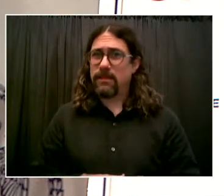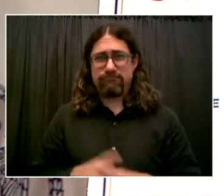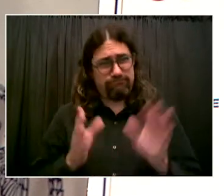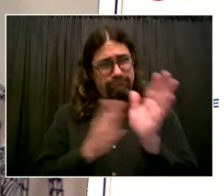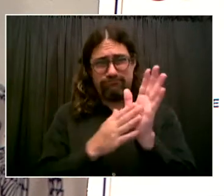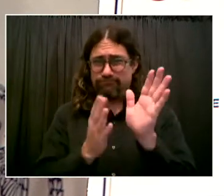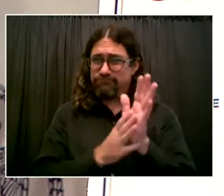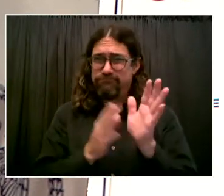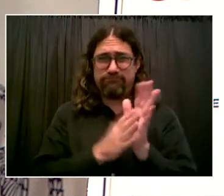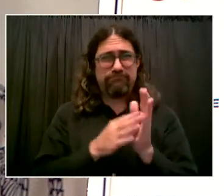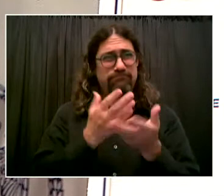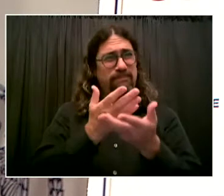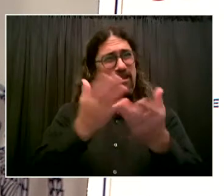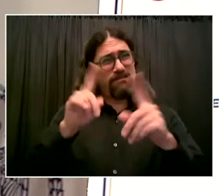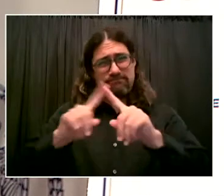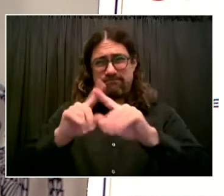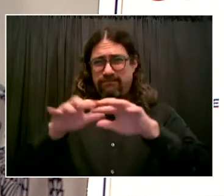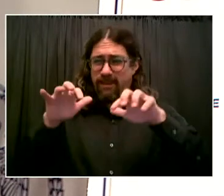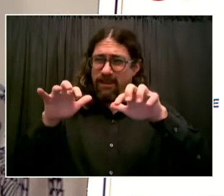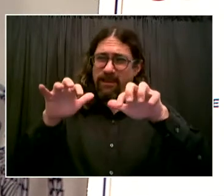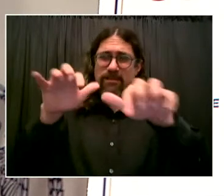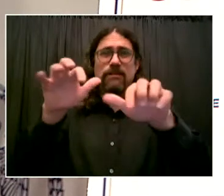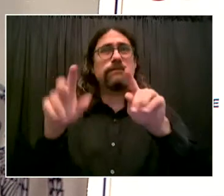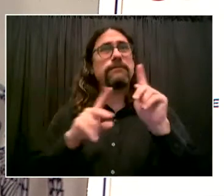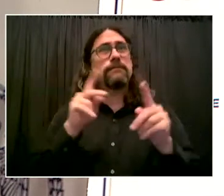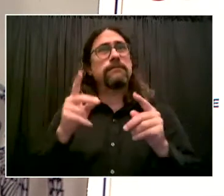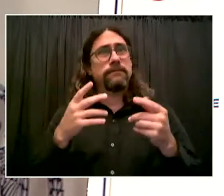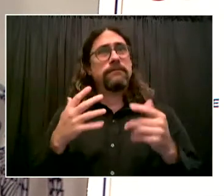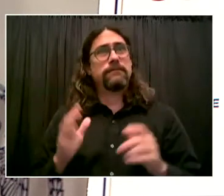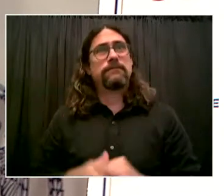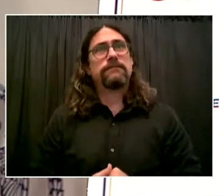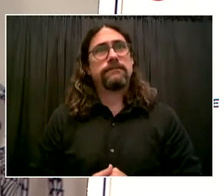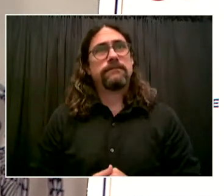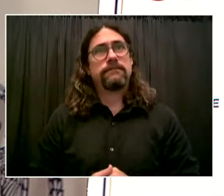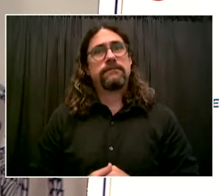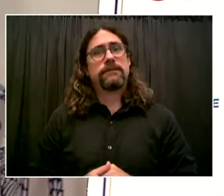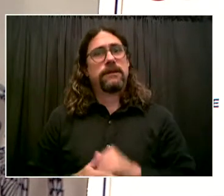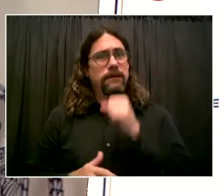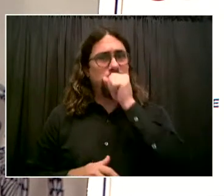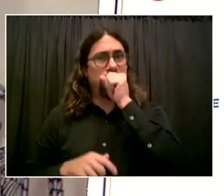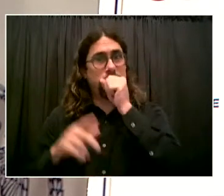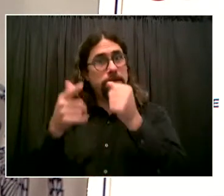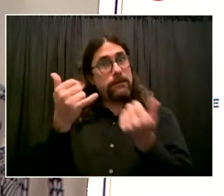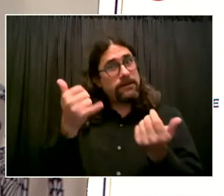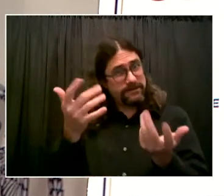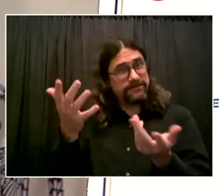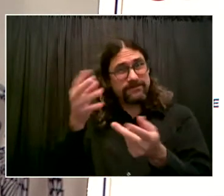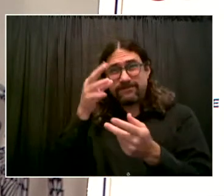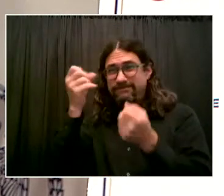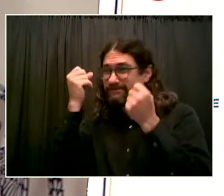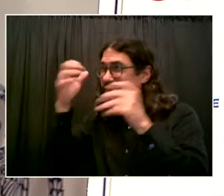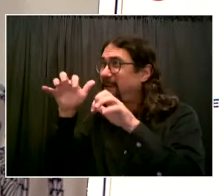VACCINATED. TT HAIS REALLY GOOD. THAT IS WHY HER HOSPITALIZATION